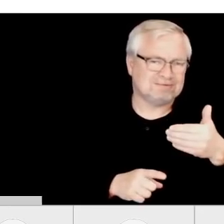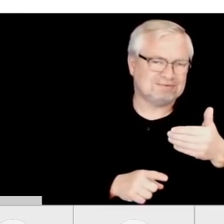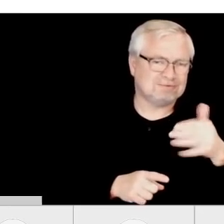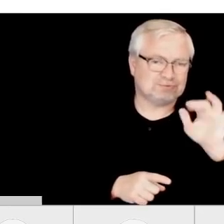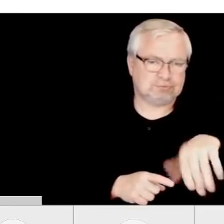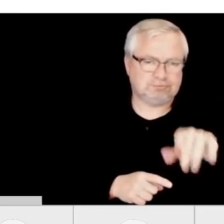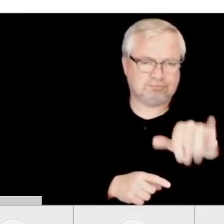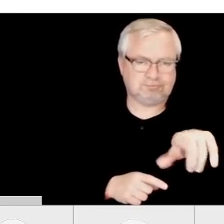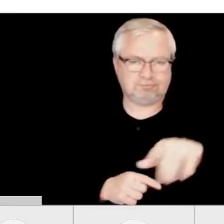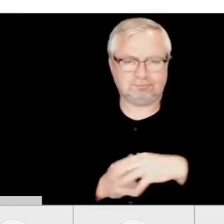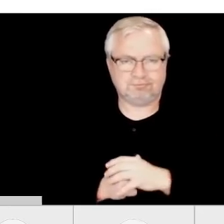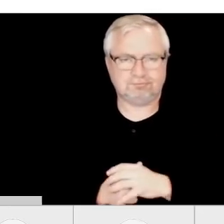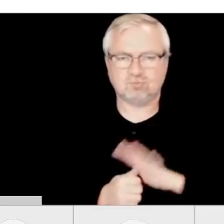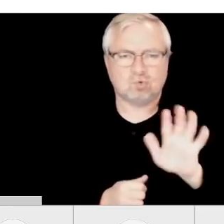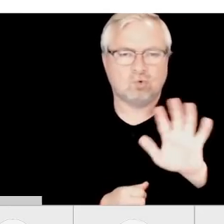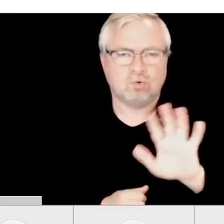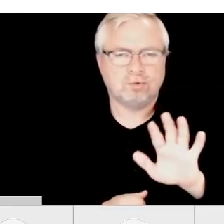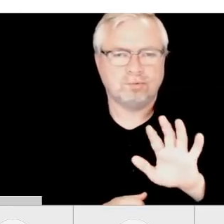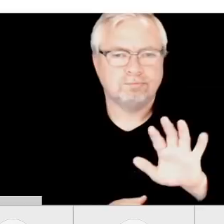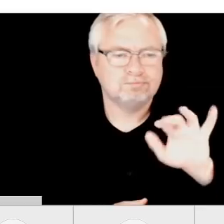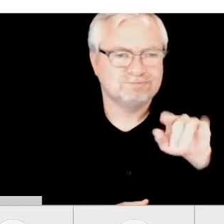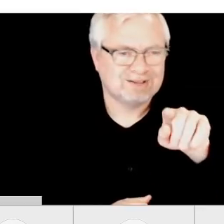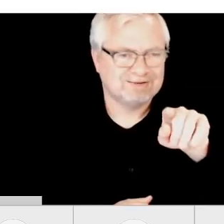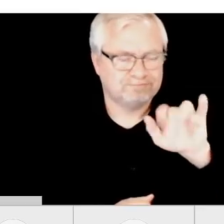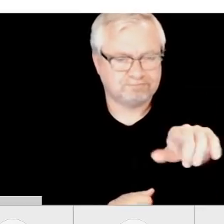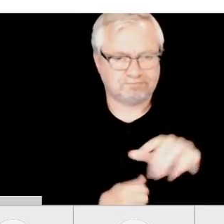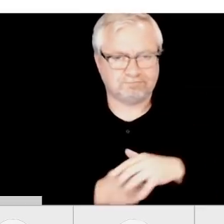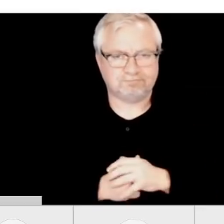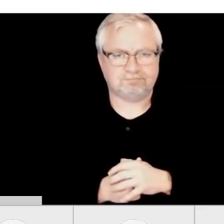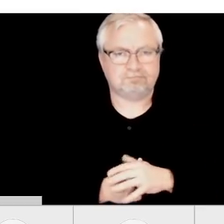Yeah, so here u so the unmitigated again is if we had done nothing, and